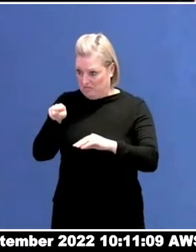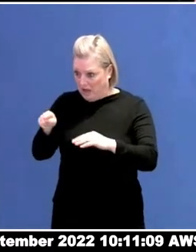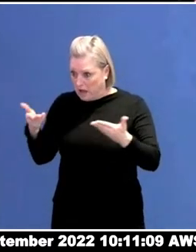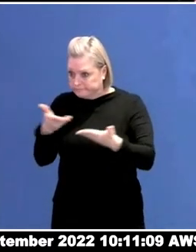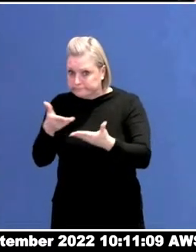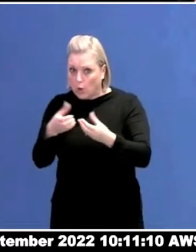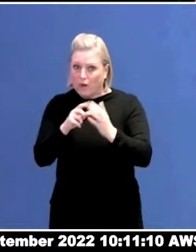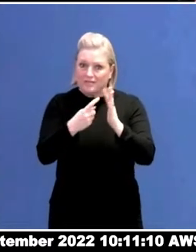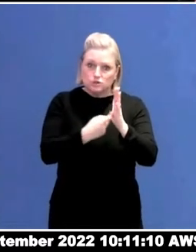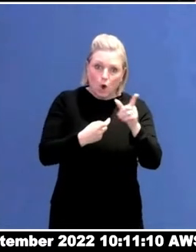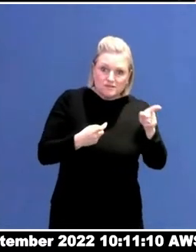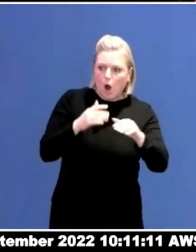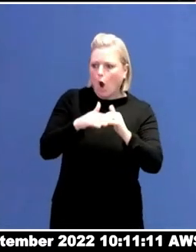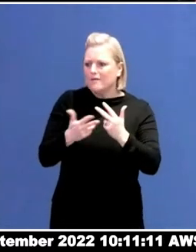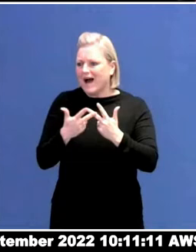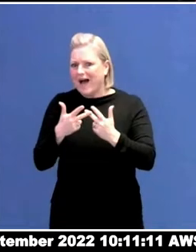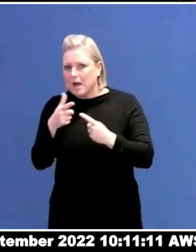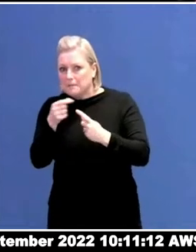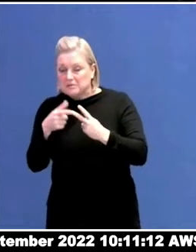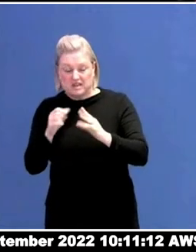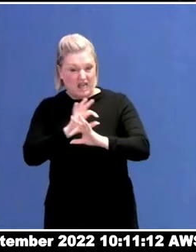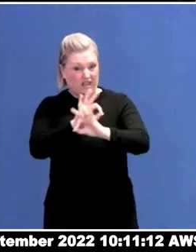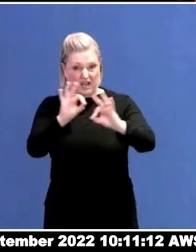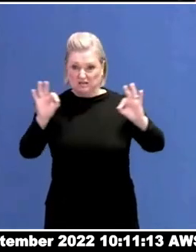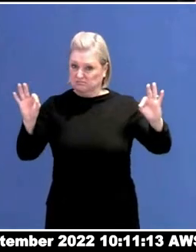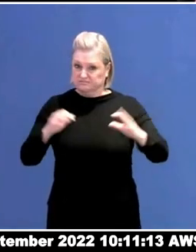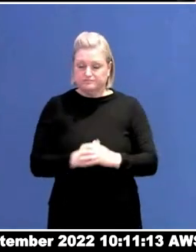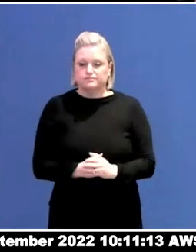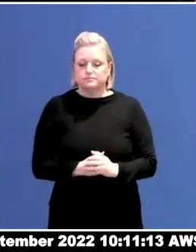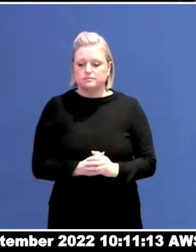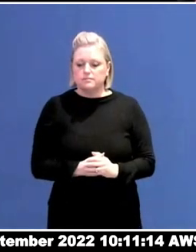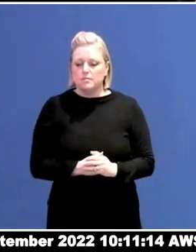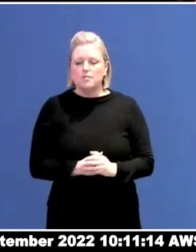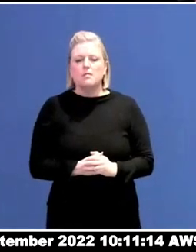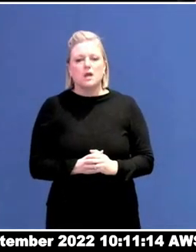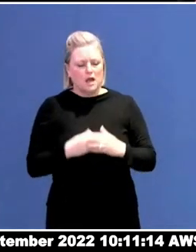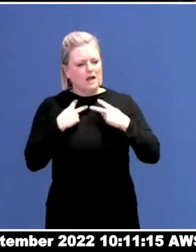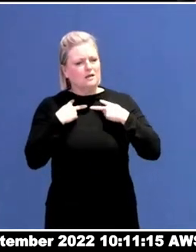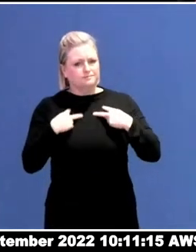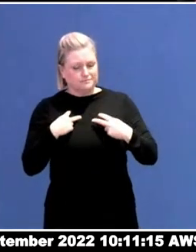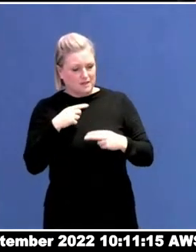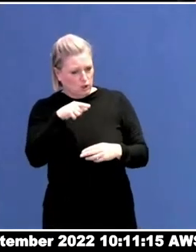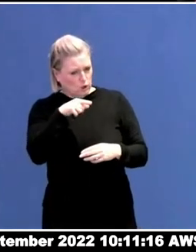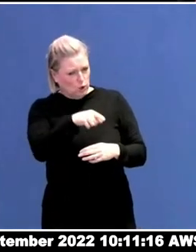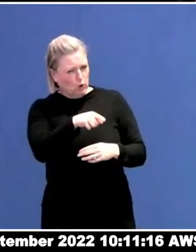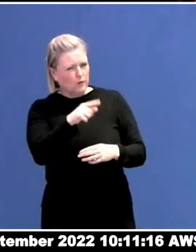medication that he could have. Terry, are you familiar with the medical term "tapering" of medication?